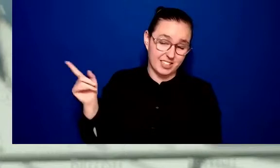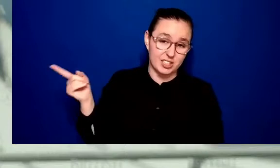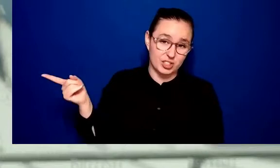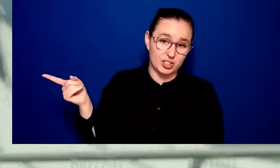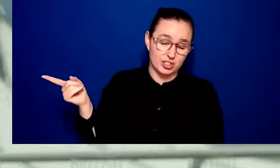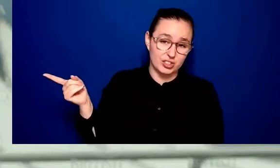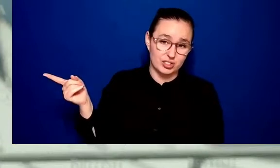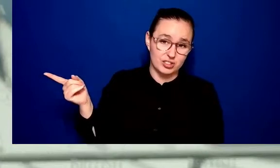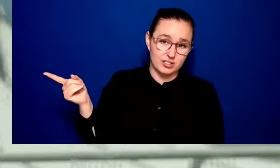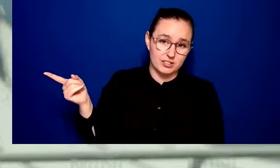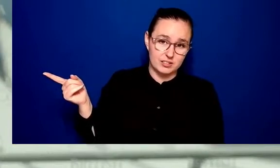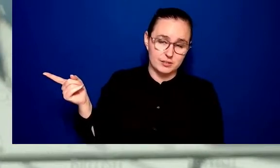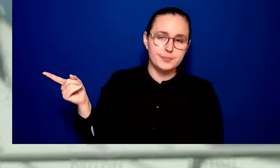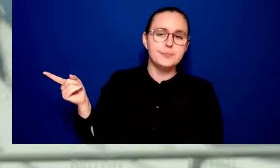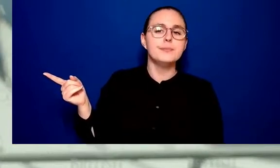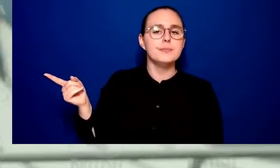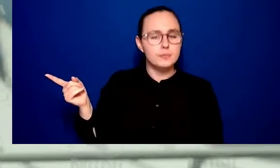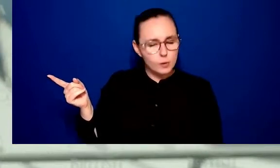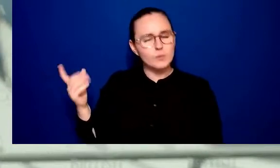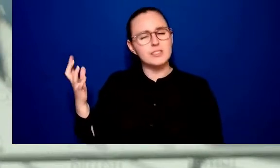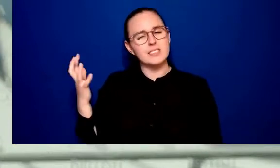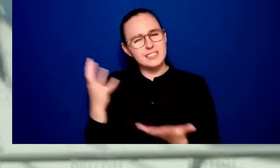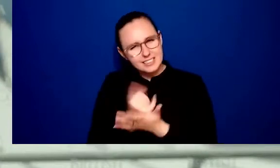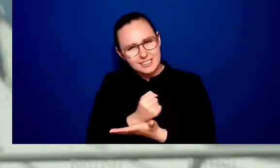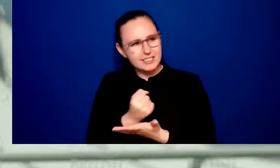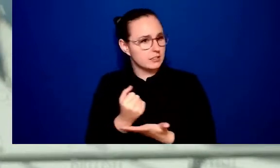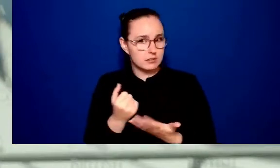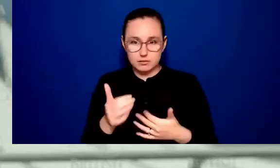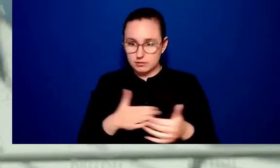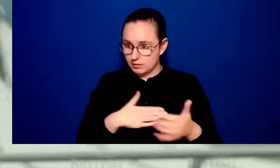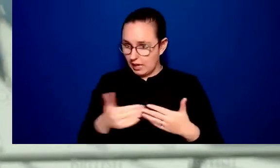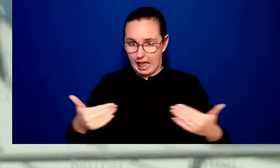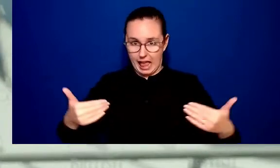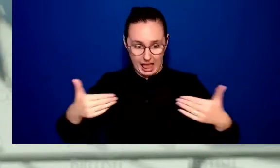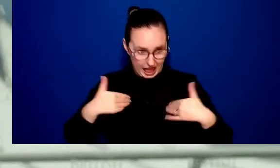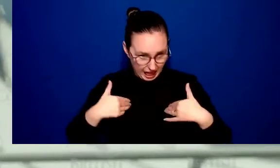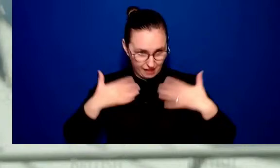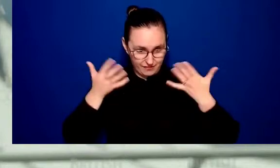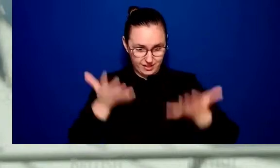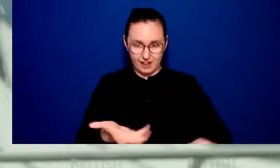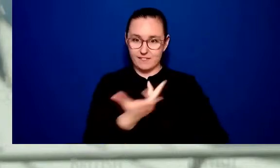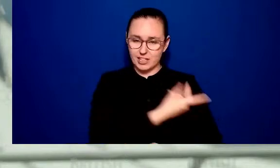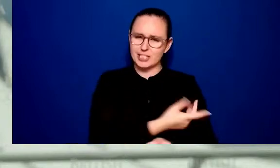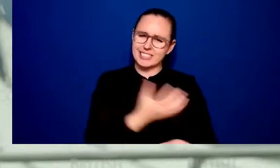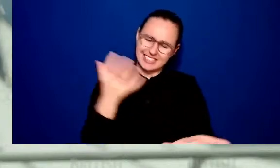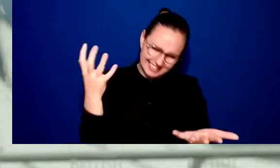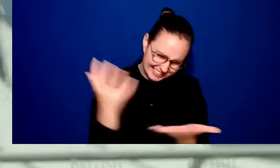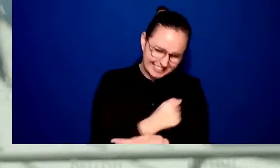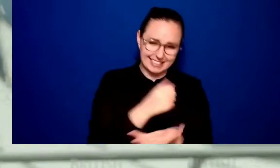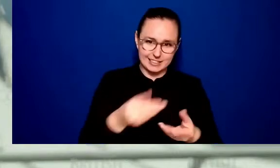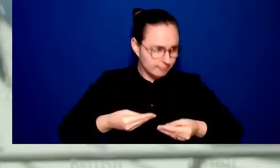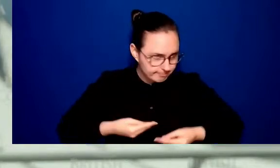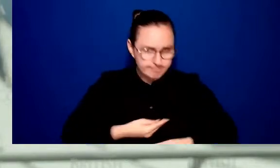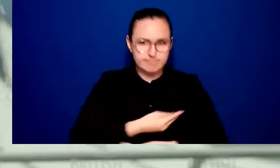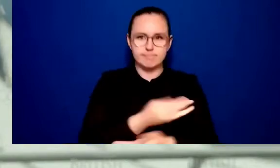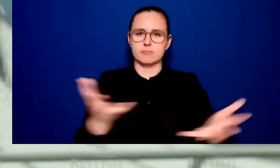whatever vaccines are available to support people to have good protection. And that's one of the things that we're seeing